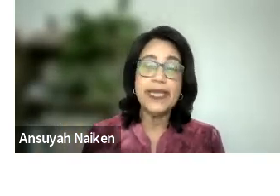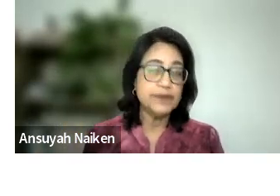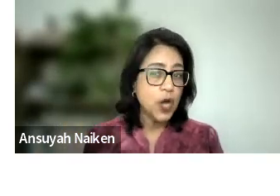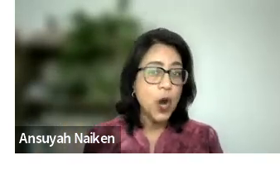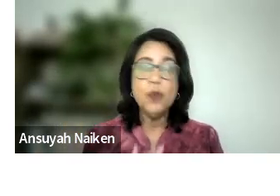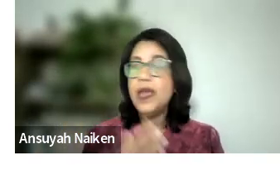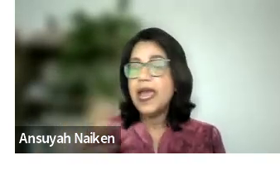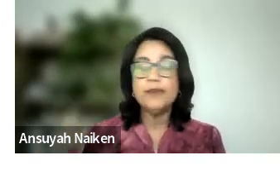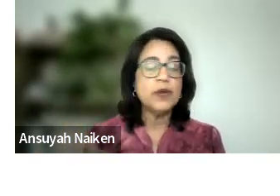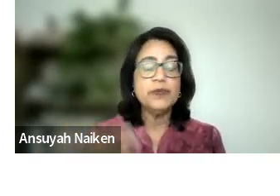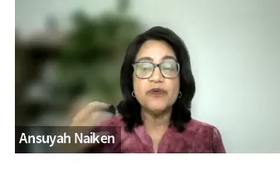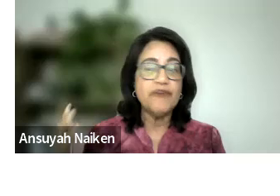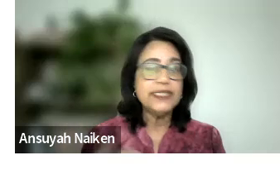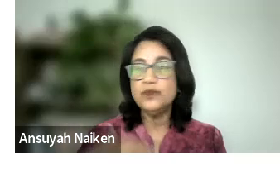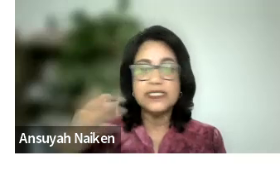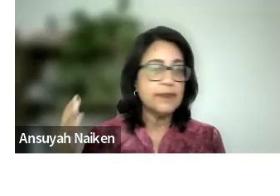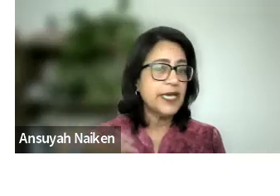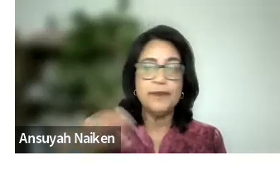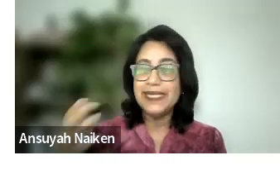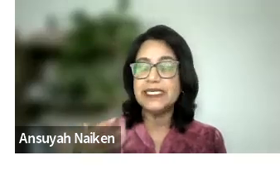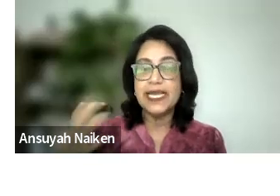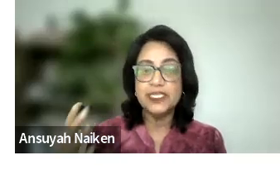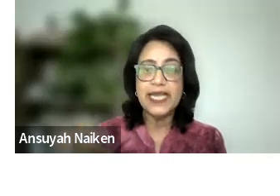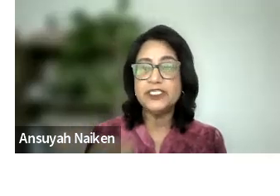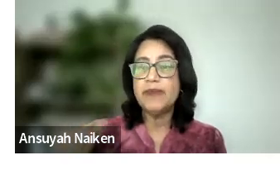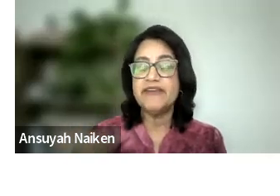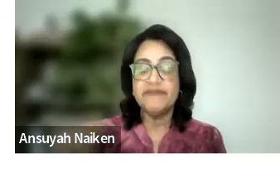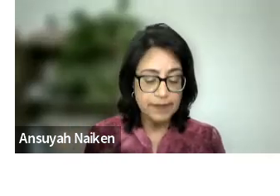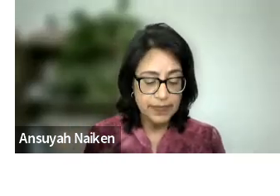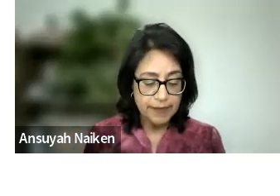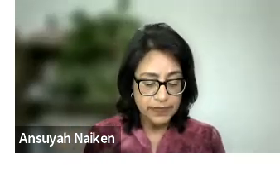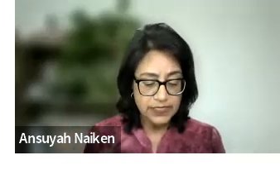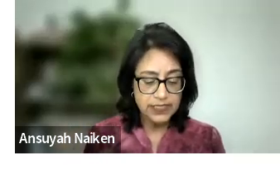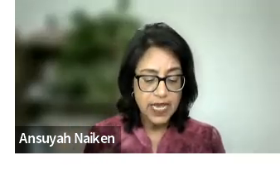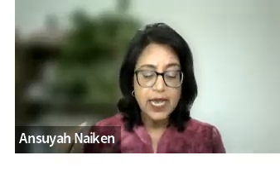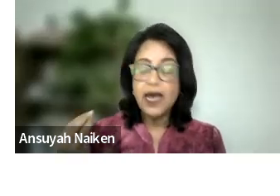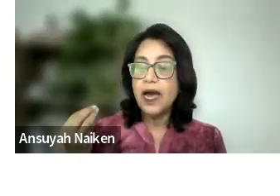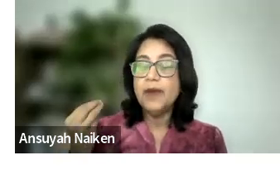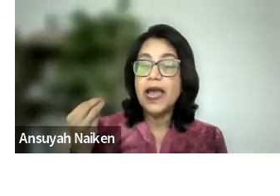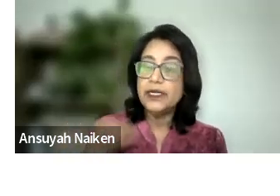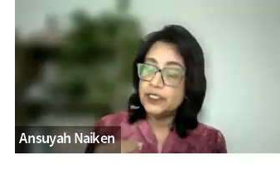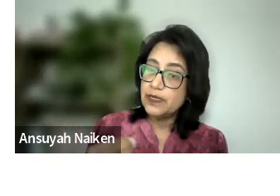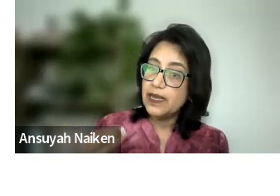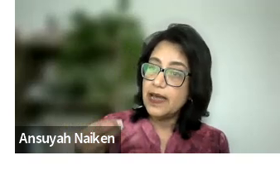So, the child that is born with a disability may not get a full education. The child would be kept at home.